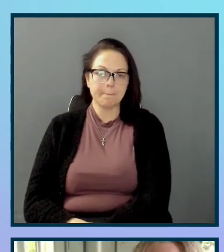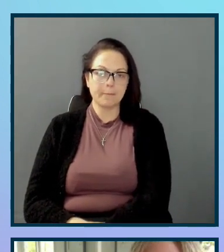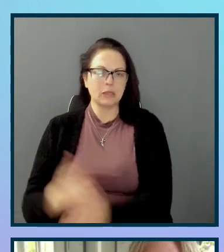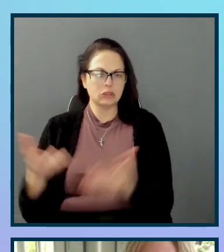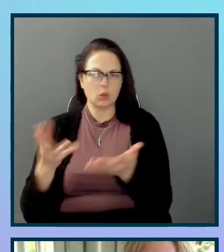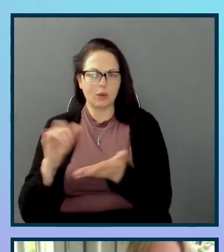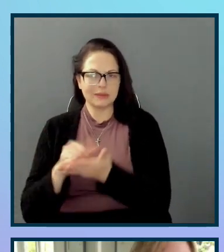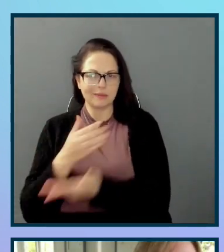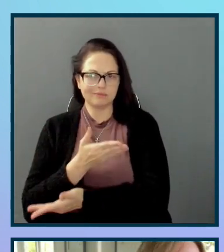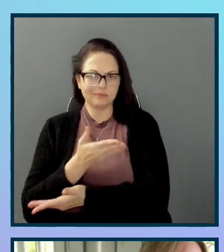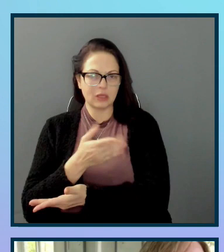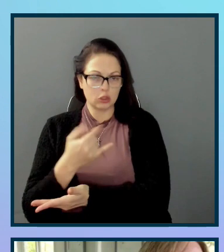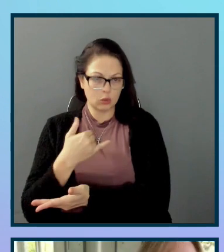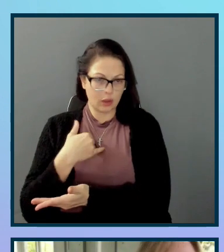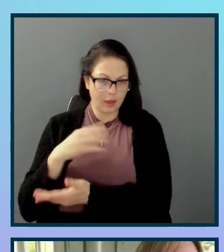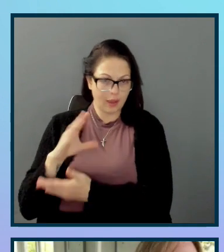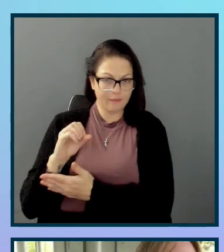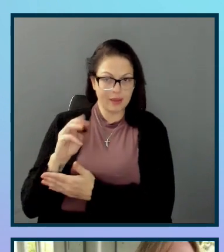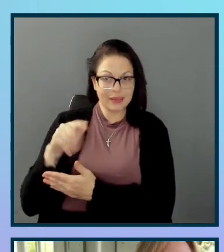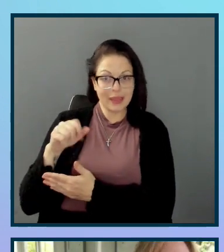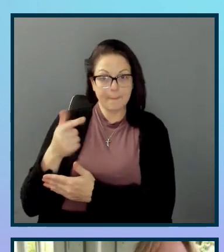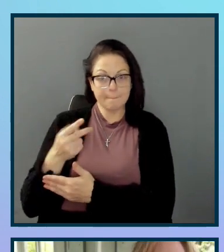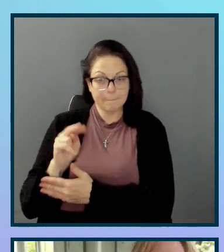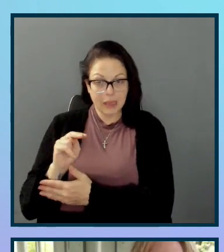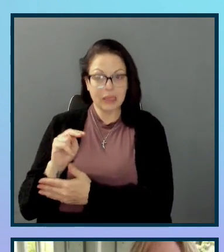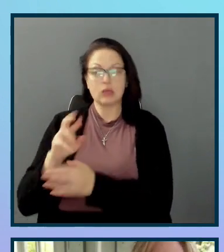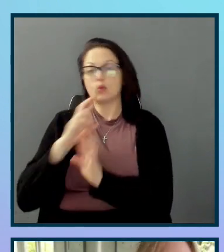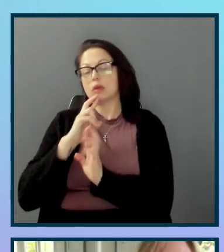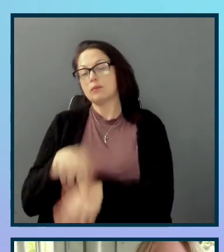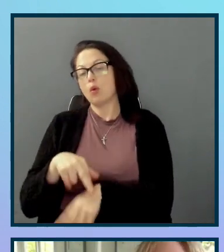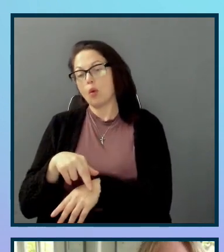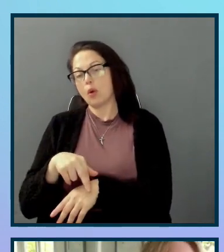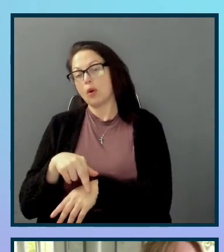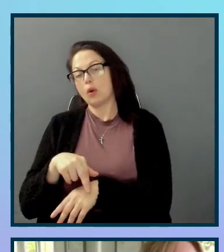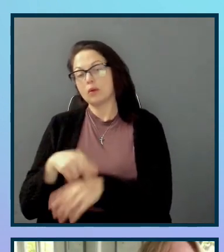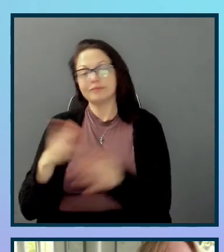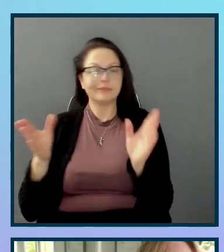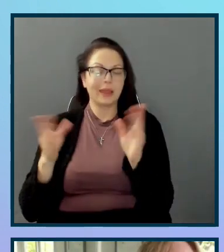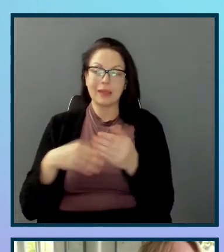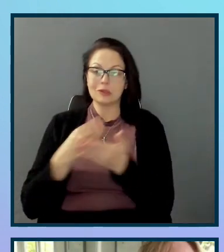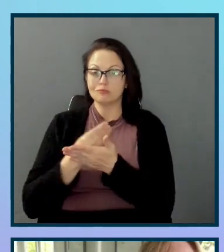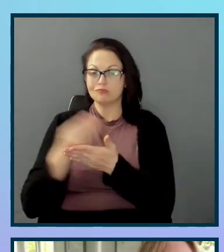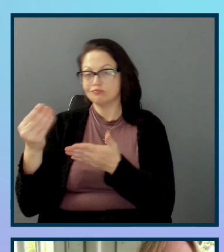We have a giant campaign, we've poured hundreds of thousands of dollars into getting our message out, we're a pharmaceutical company,